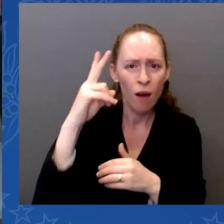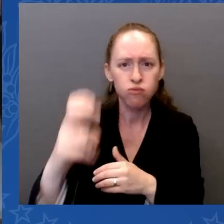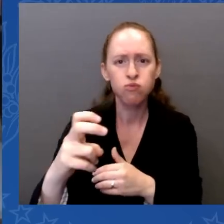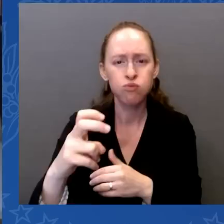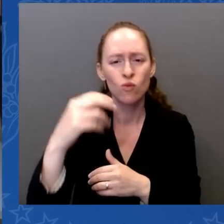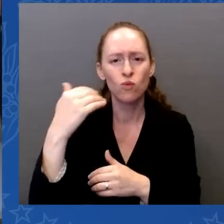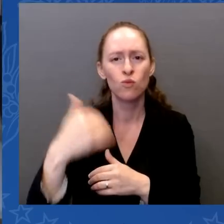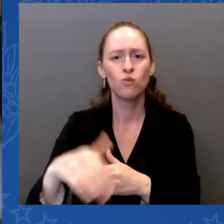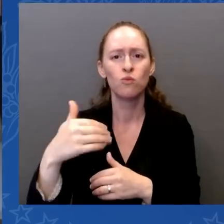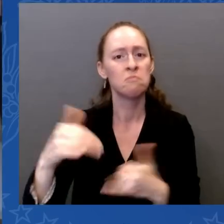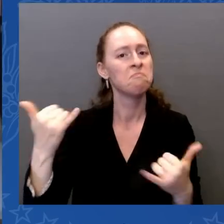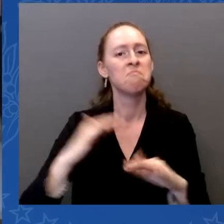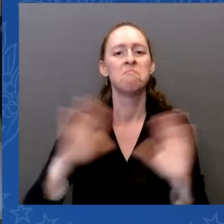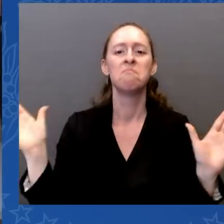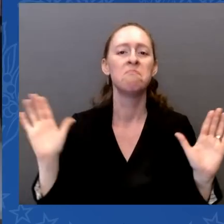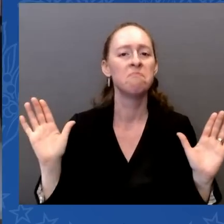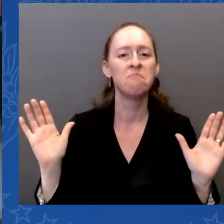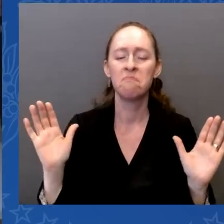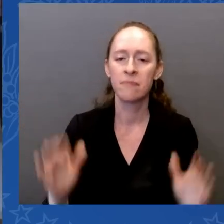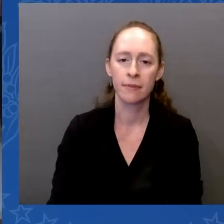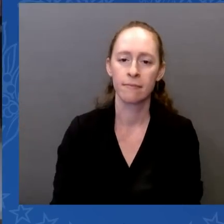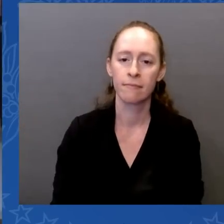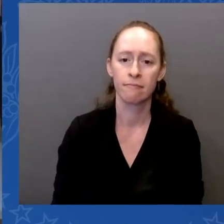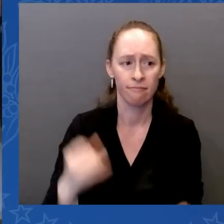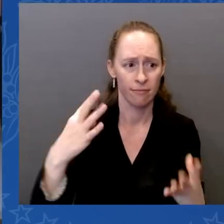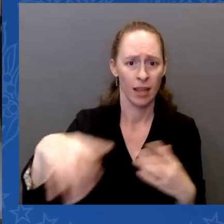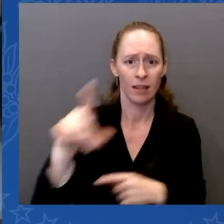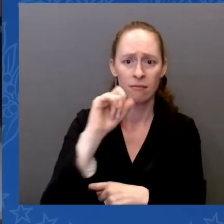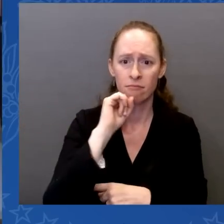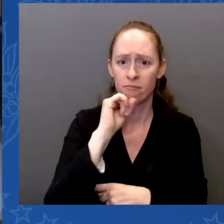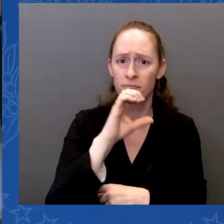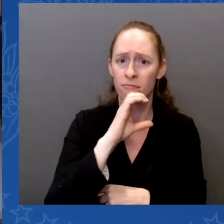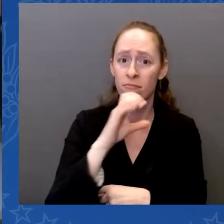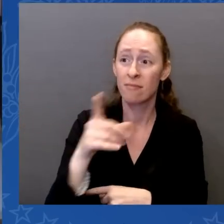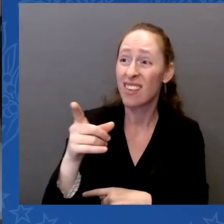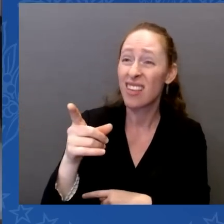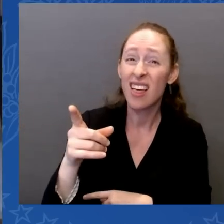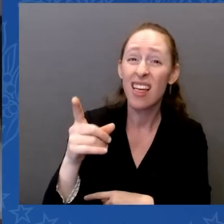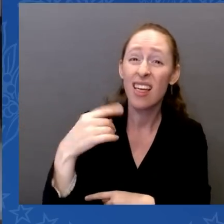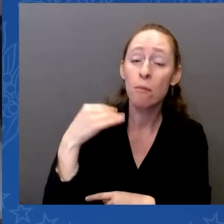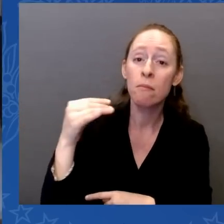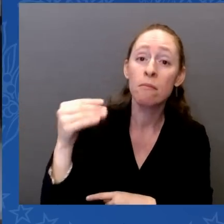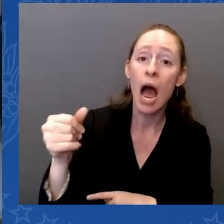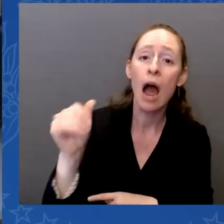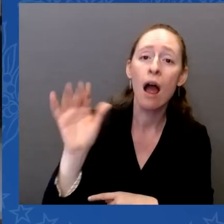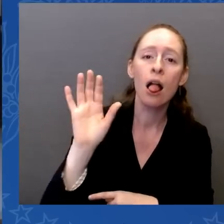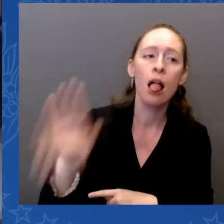For seniors with disease, it could be -- because it's too expensive.